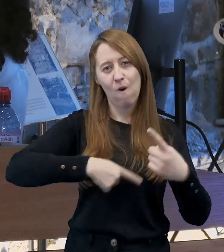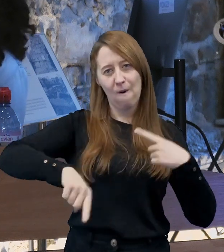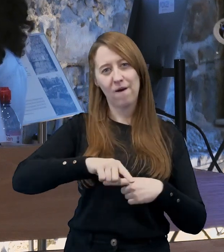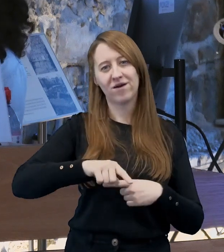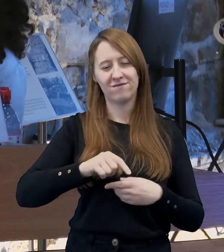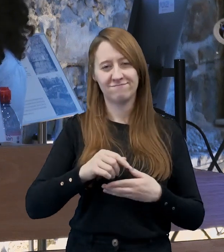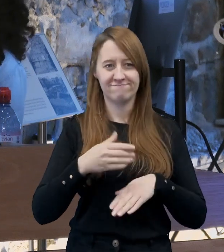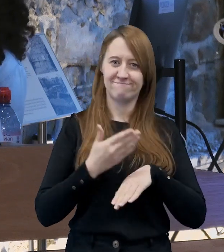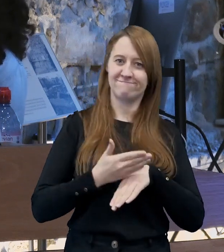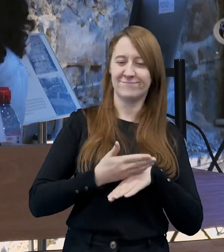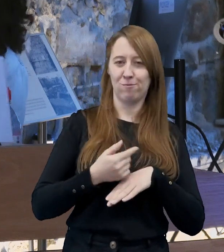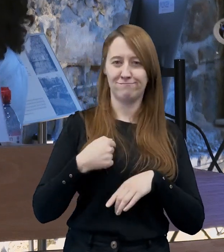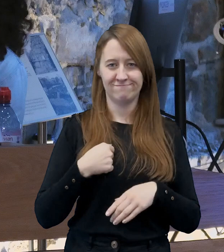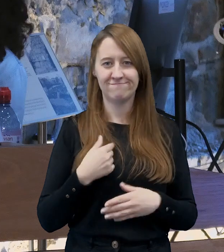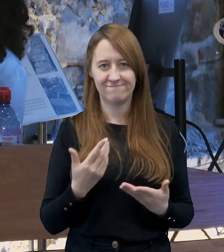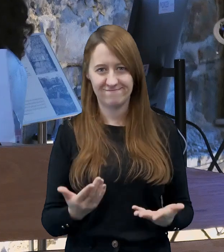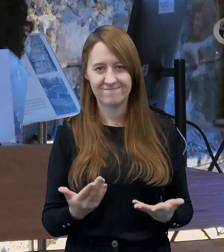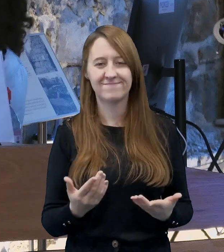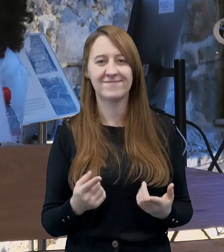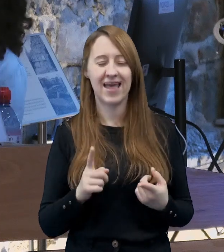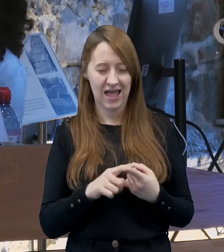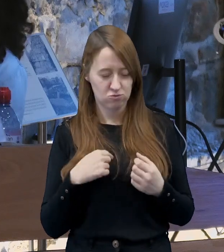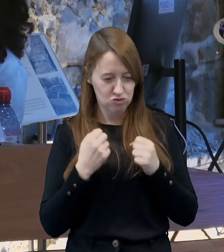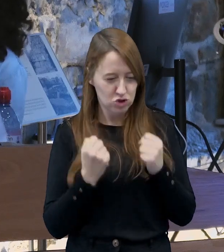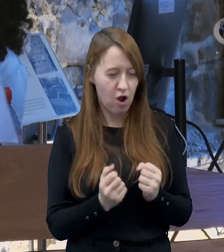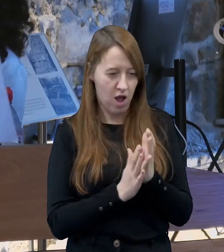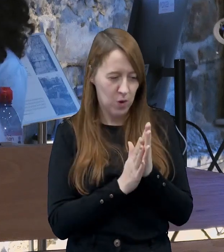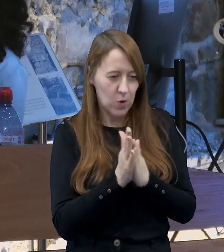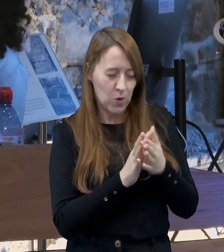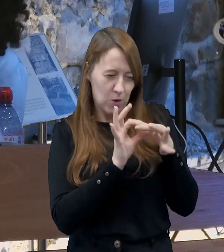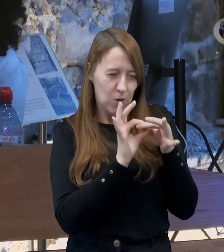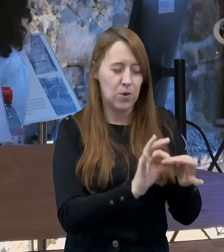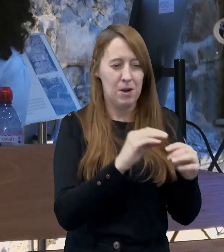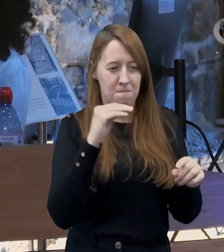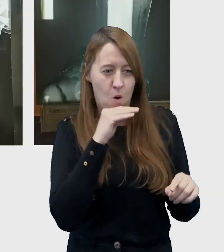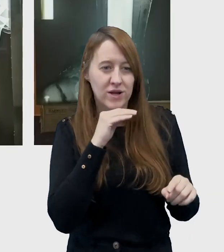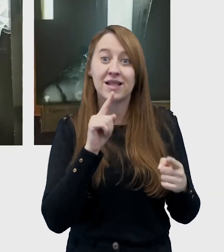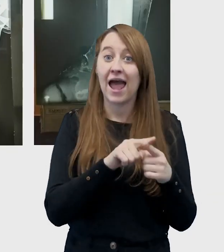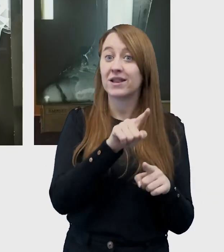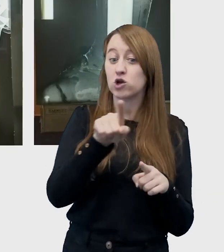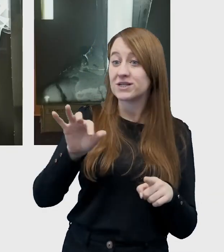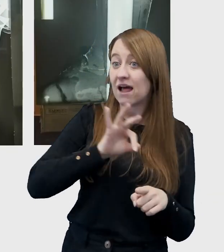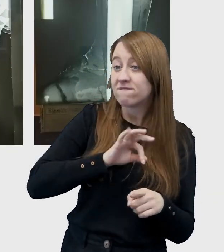stakeholders, as custodians, you have to deal with as well, looking after your plaster casts.